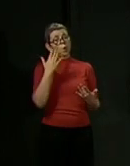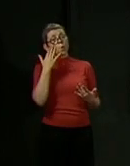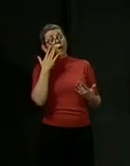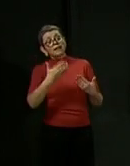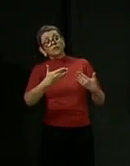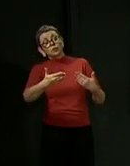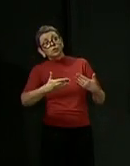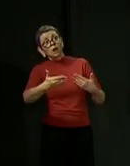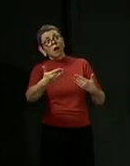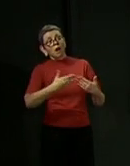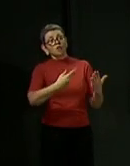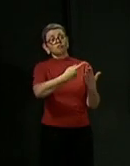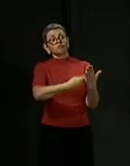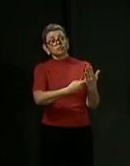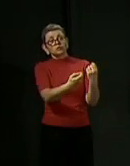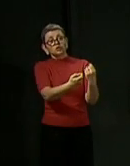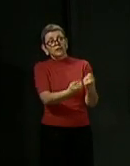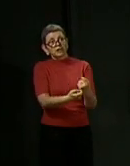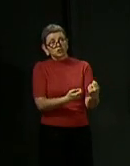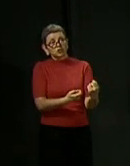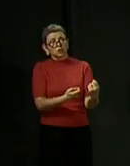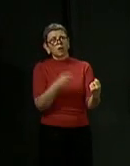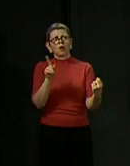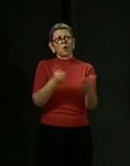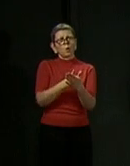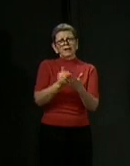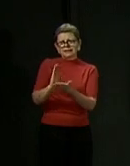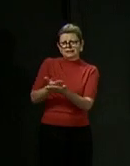on the future, we take the view of Police Scotland on the enforceability and practicality